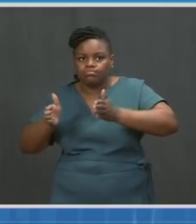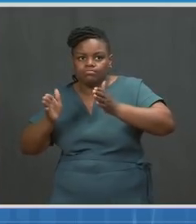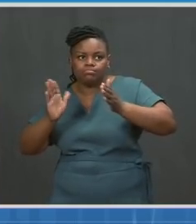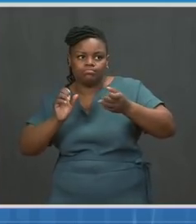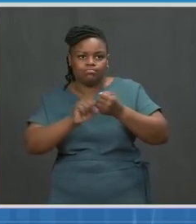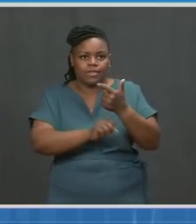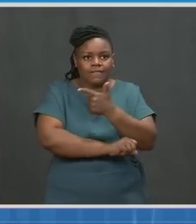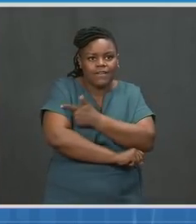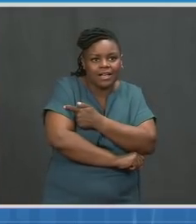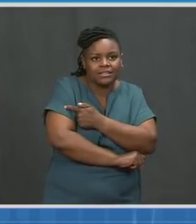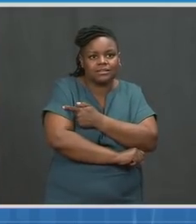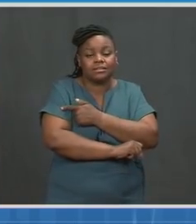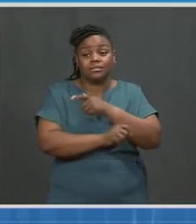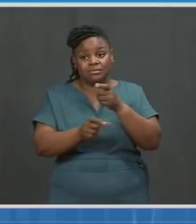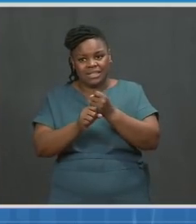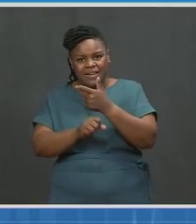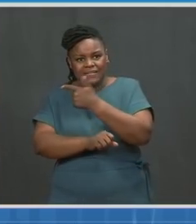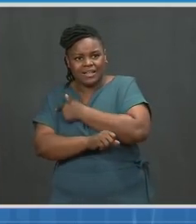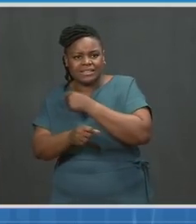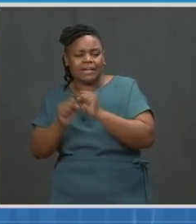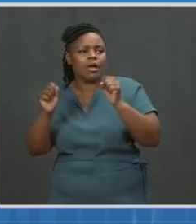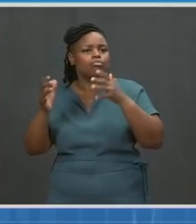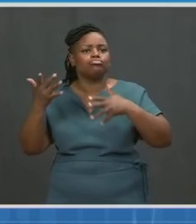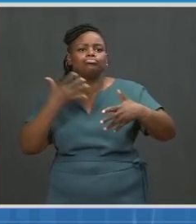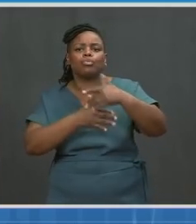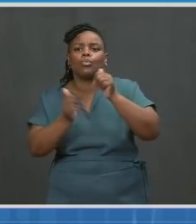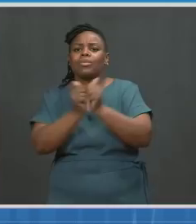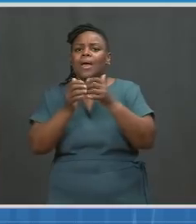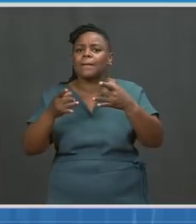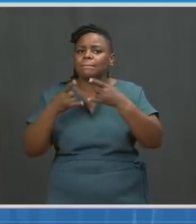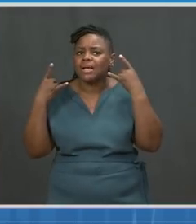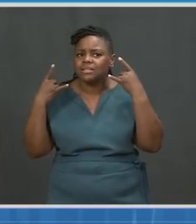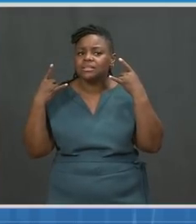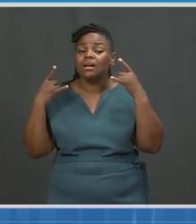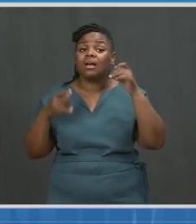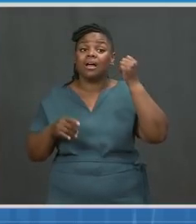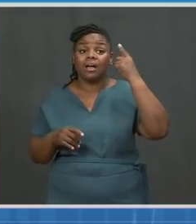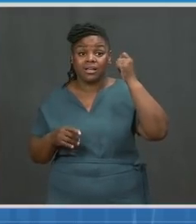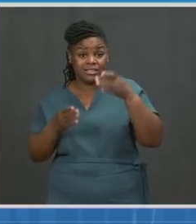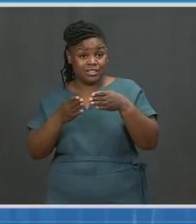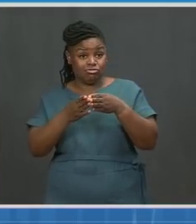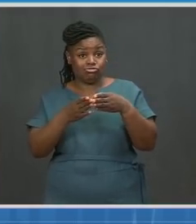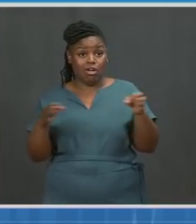it is safe to be outdoors without a mask. And the general can -- the general guidance is,